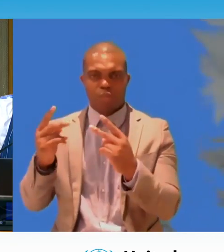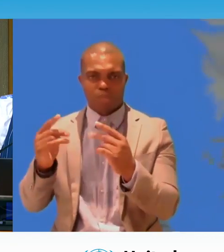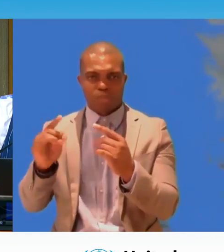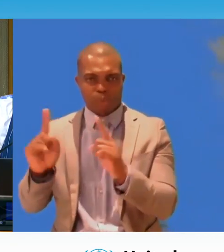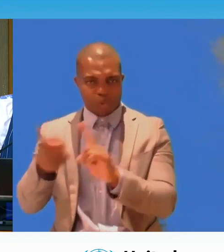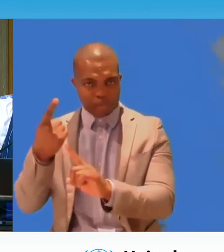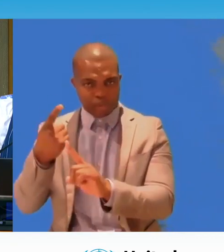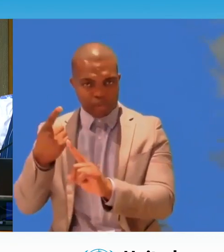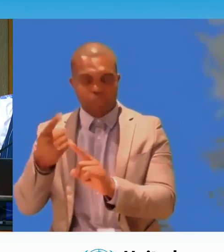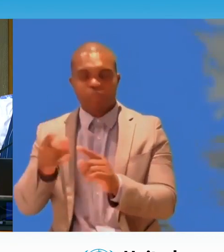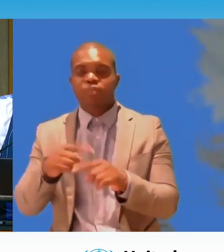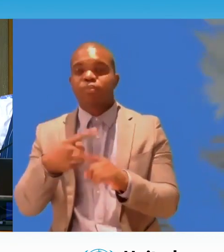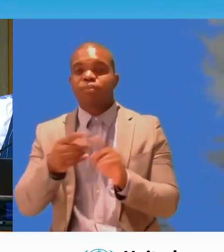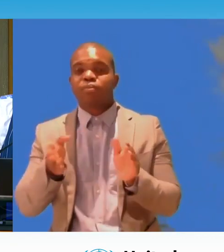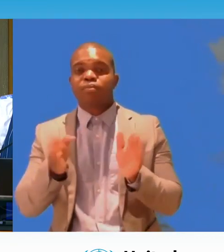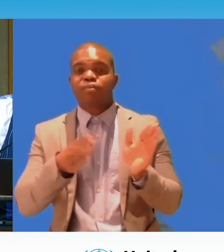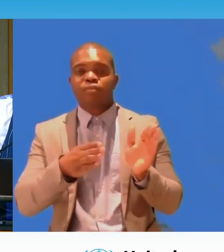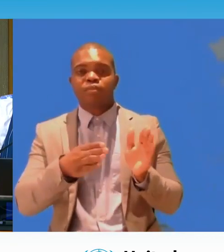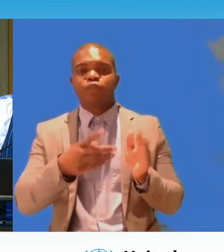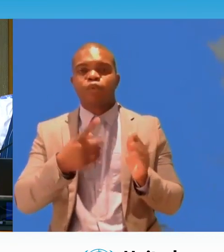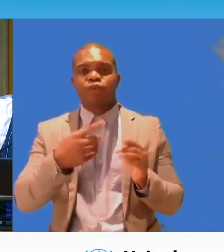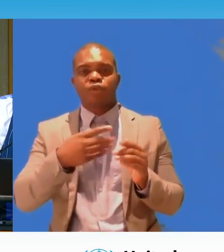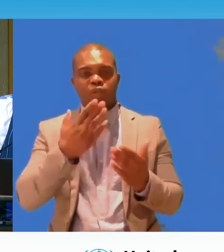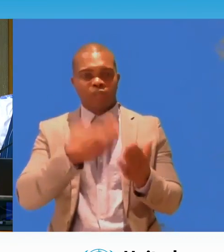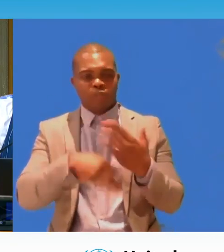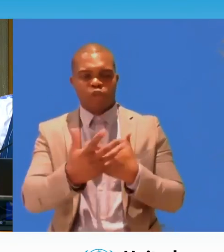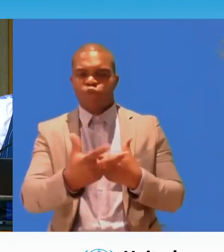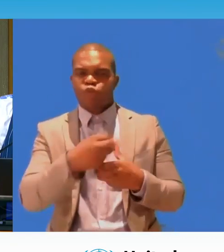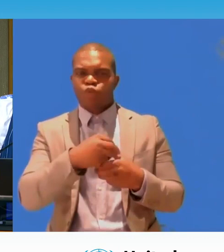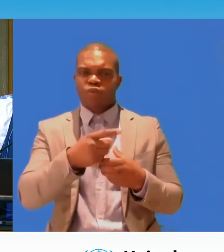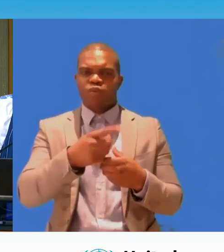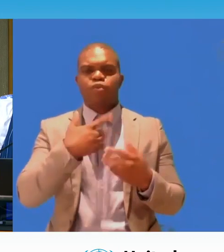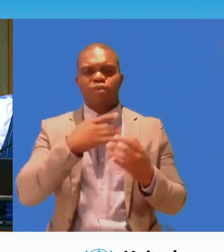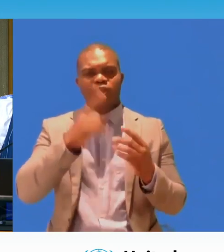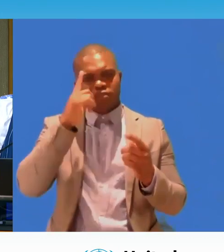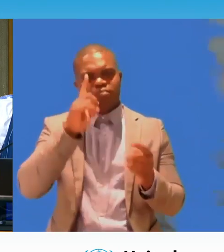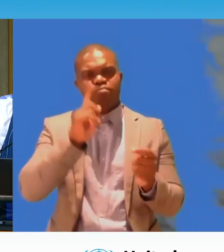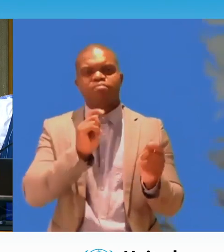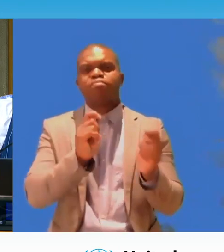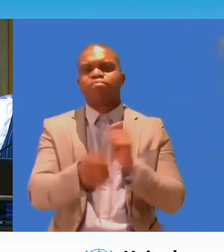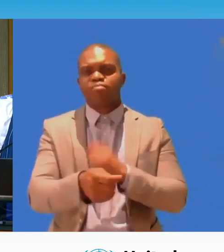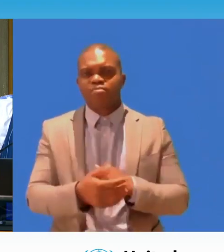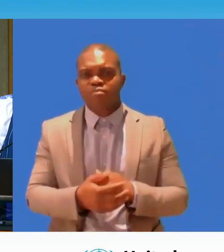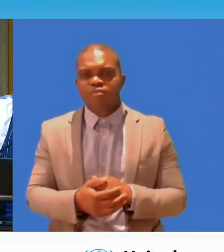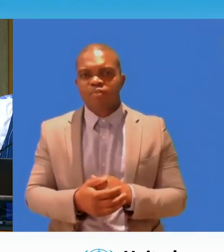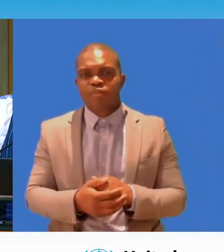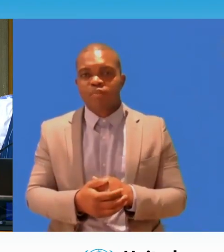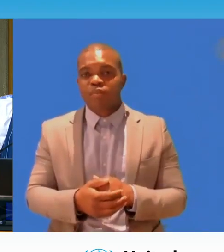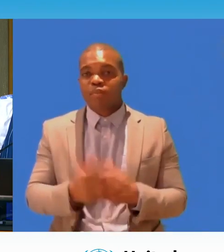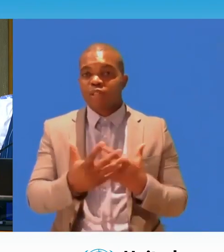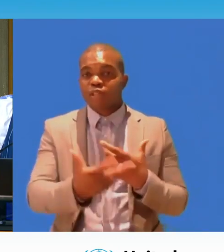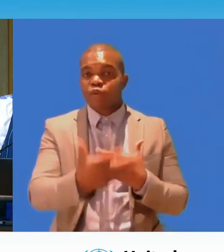table to show a full effective meaningful participation excellencies ladies and gentlemen